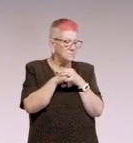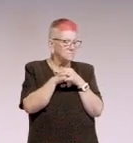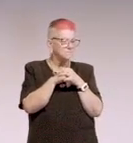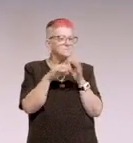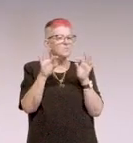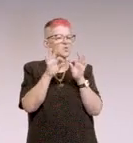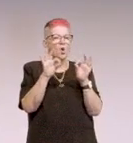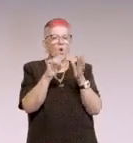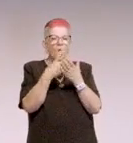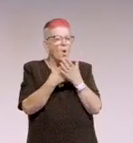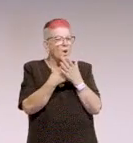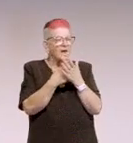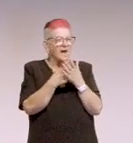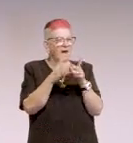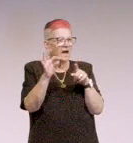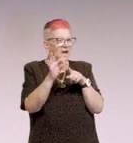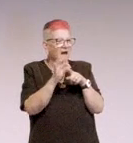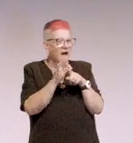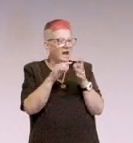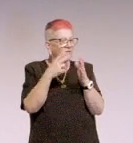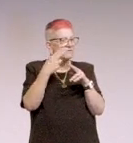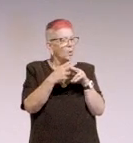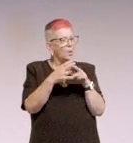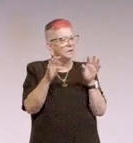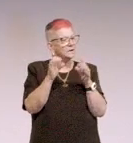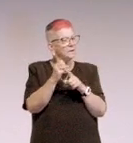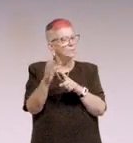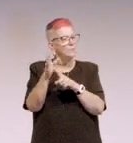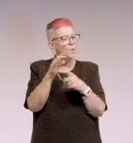use colours to define important information because by looking into